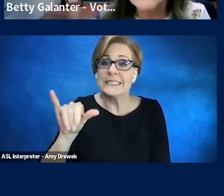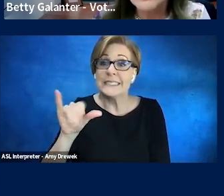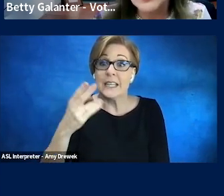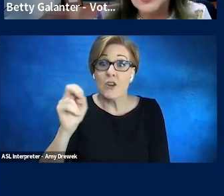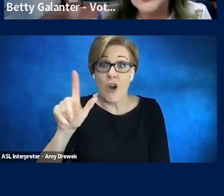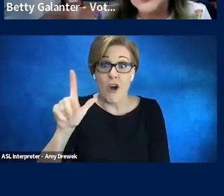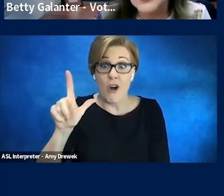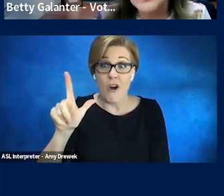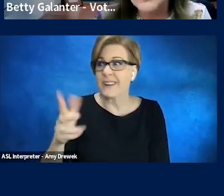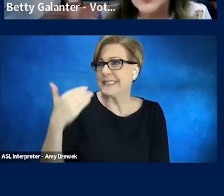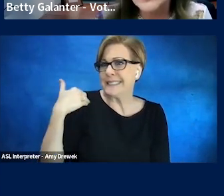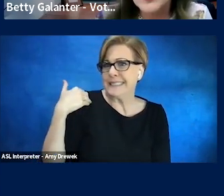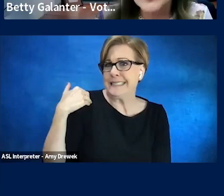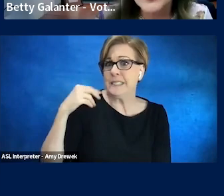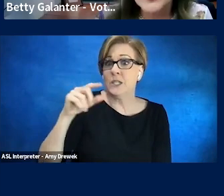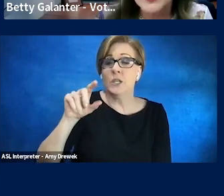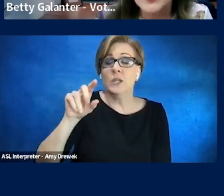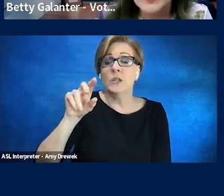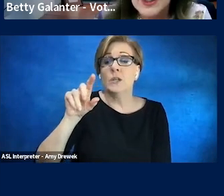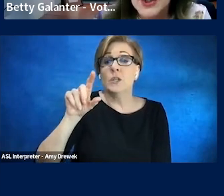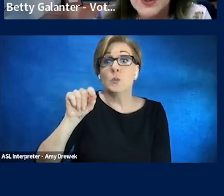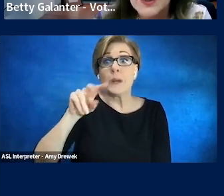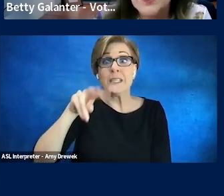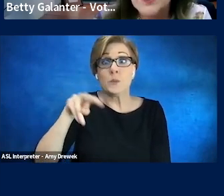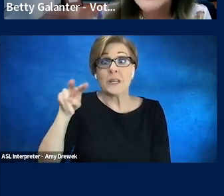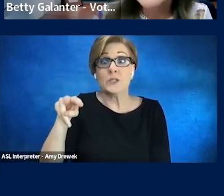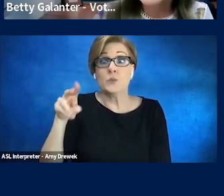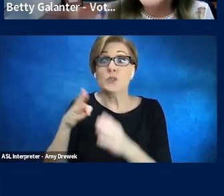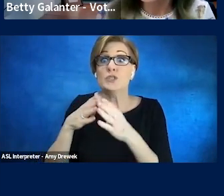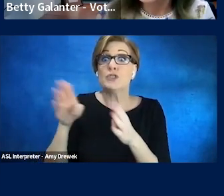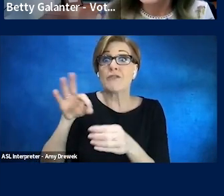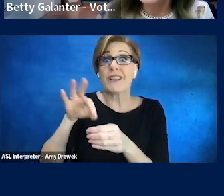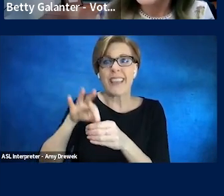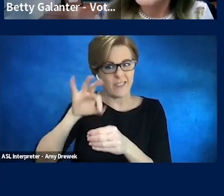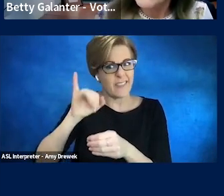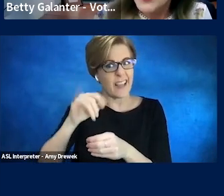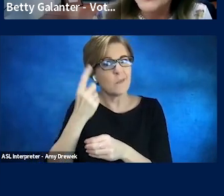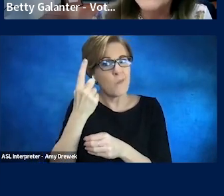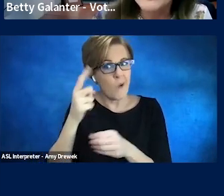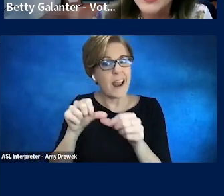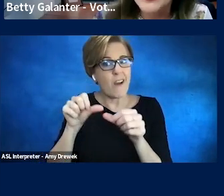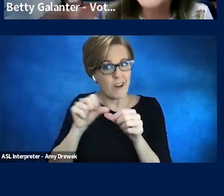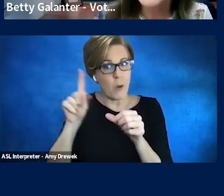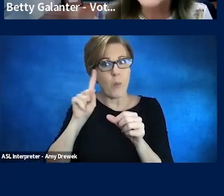one of our vote centers during the 2022 general election. Scott Jarrett, our director of Elections,